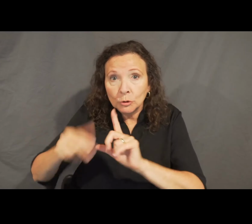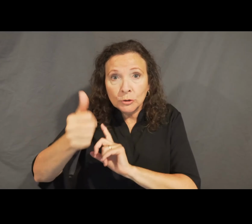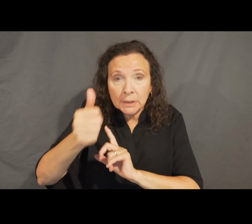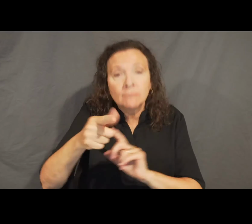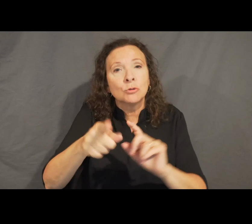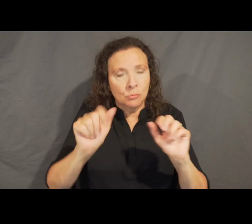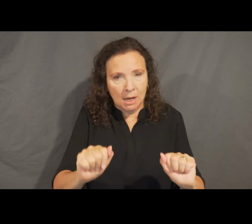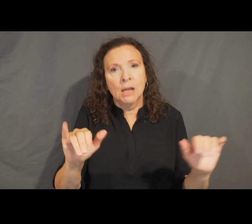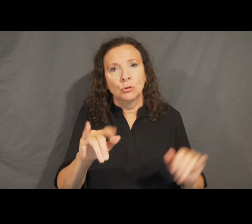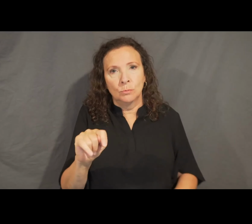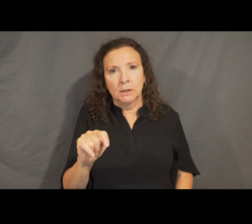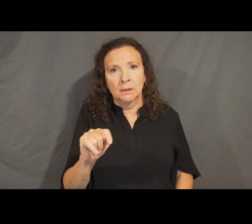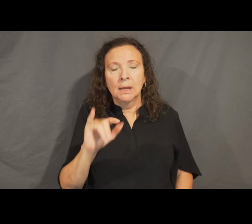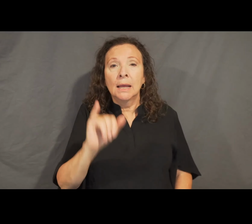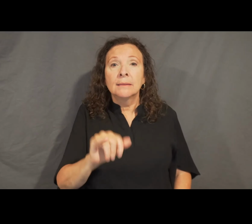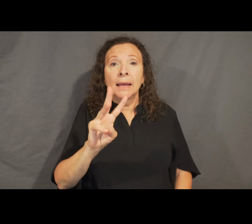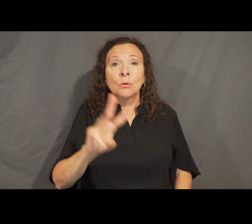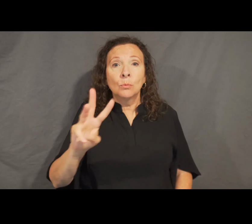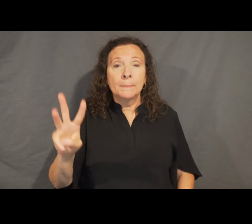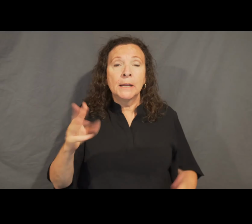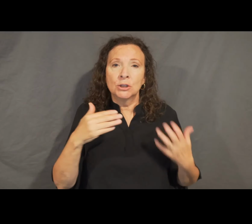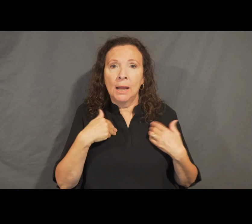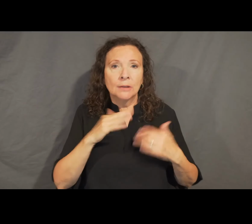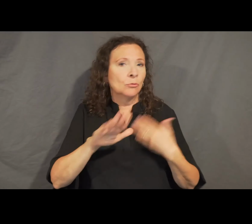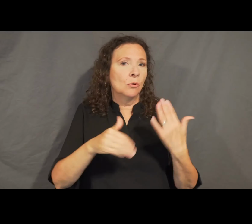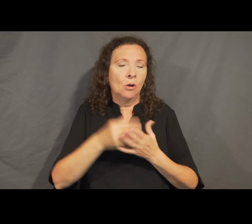It's a web page that has all of the information I'm going to be talking about.